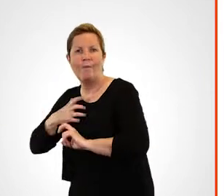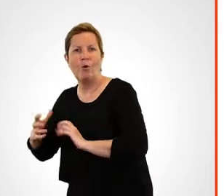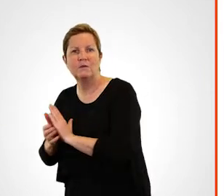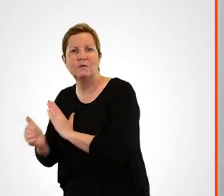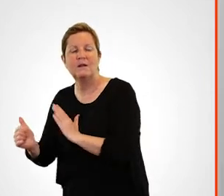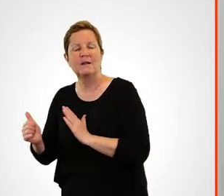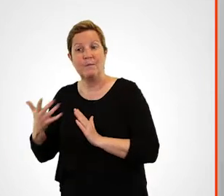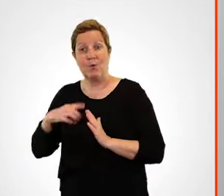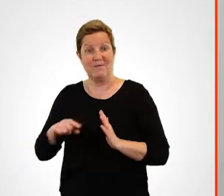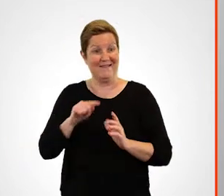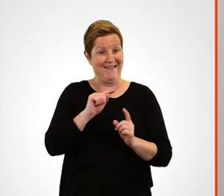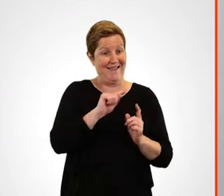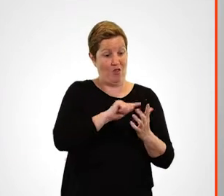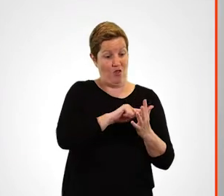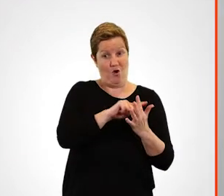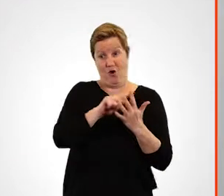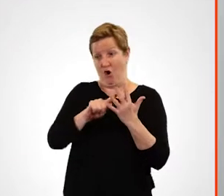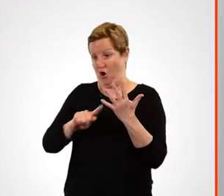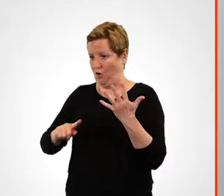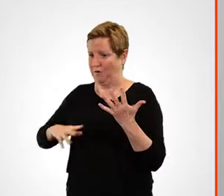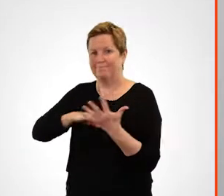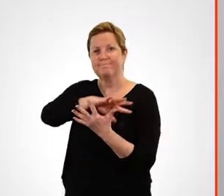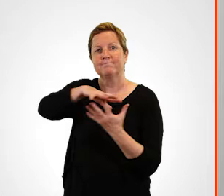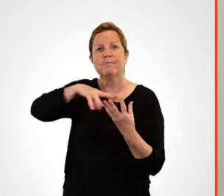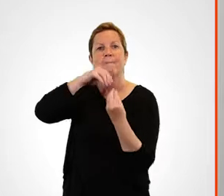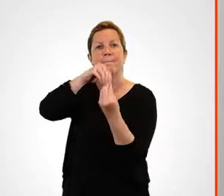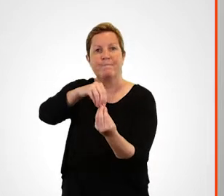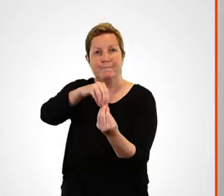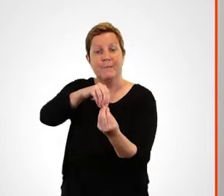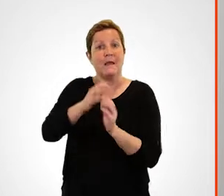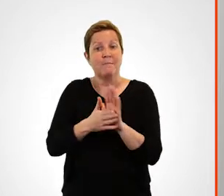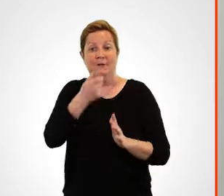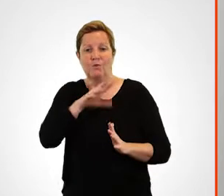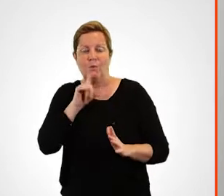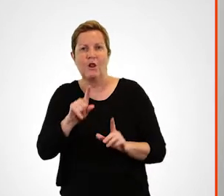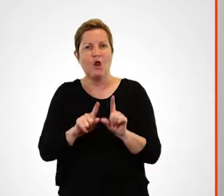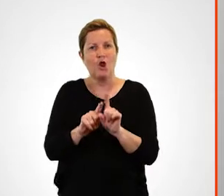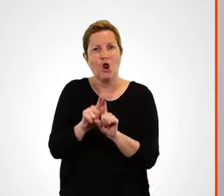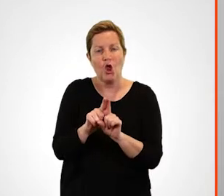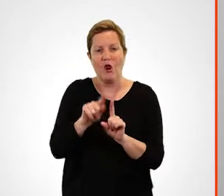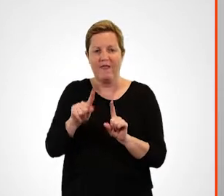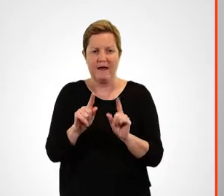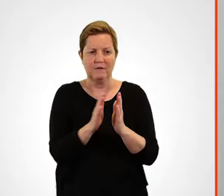Because all of these inputs come together so that children begin to learn that print actually